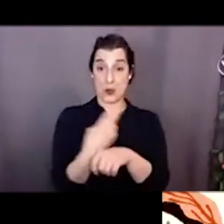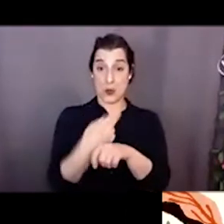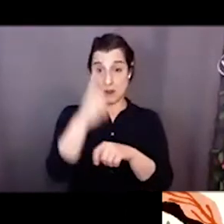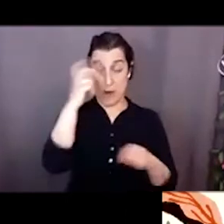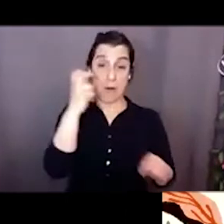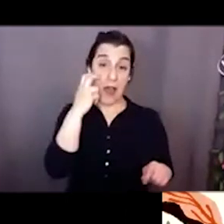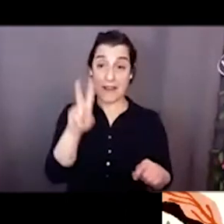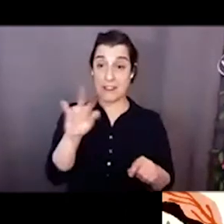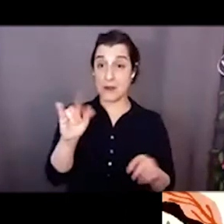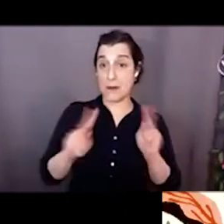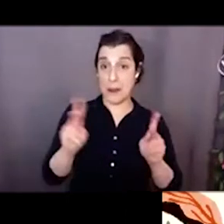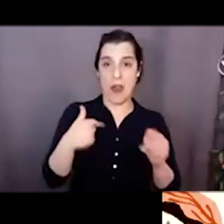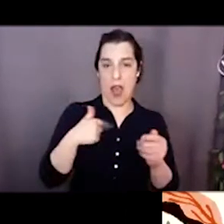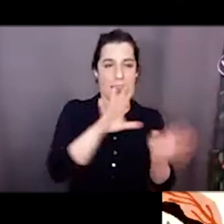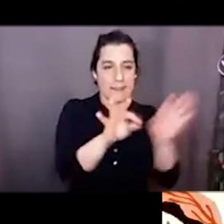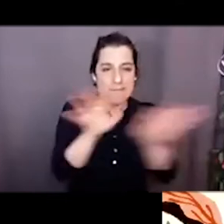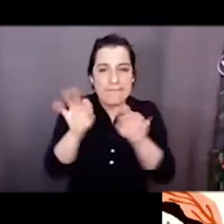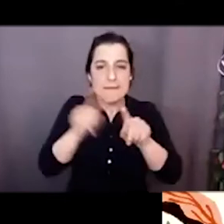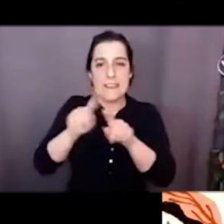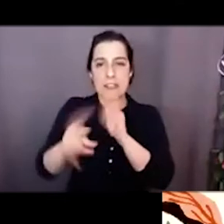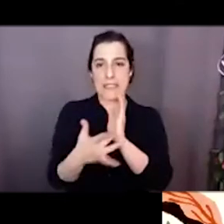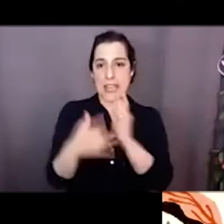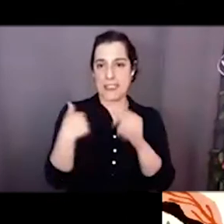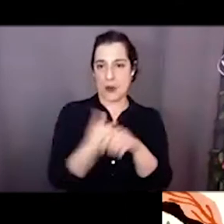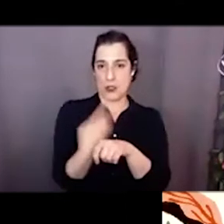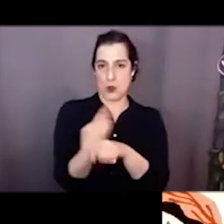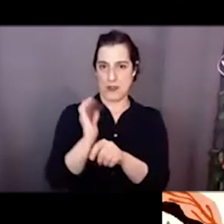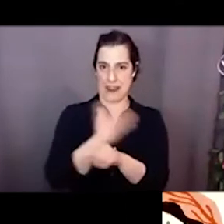patrons to use in our branch and to coordinate, uh,